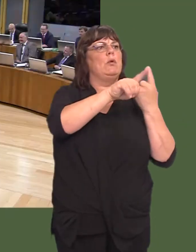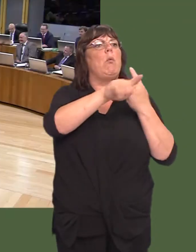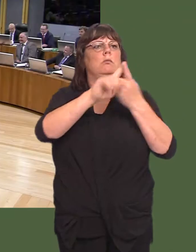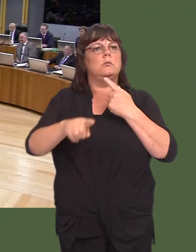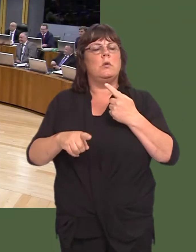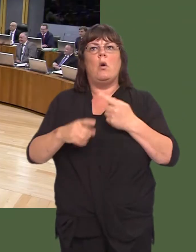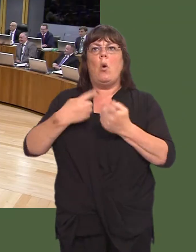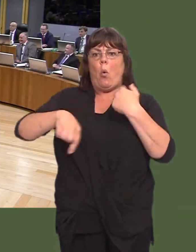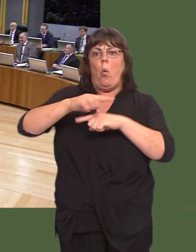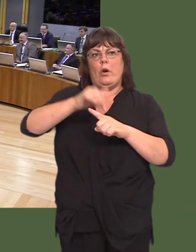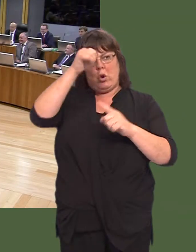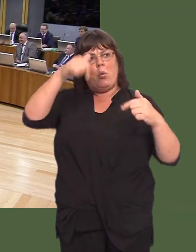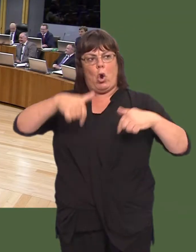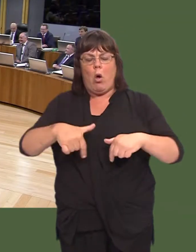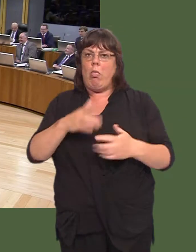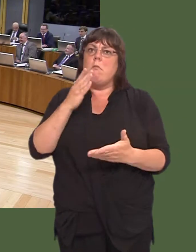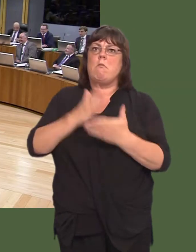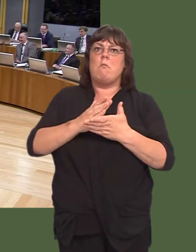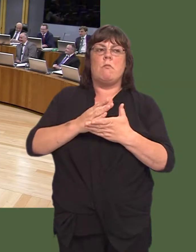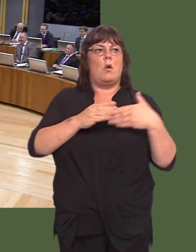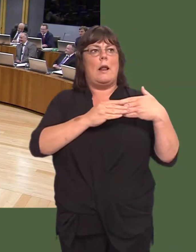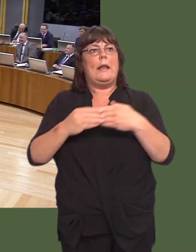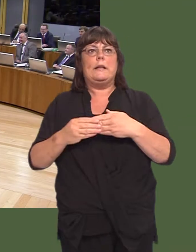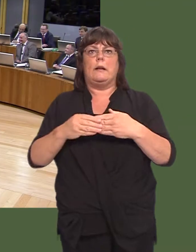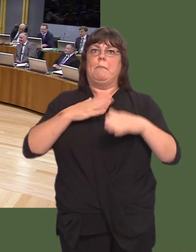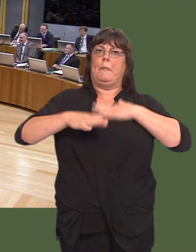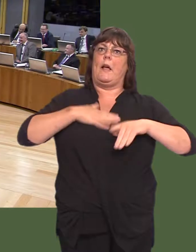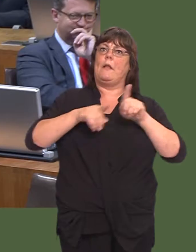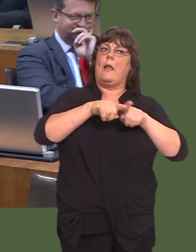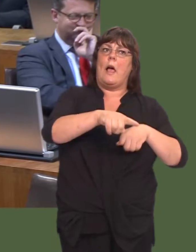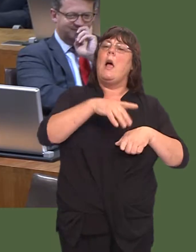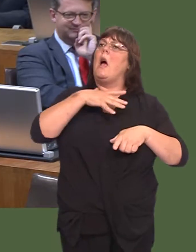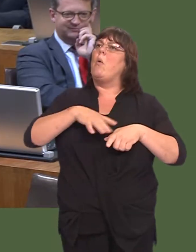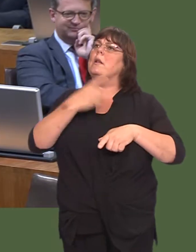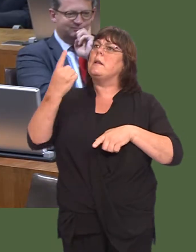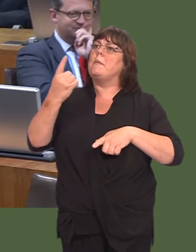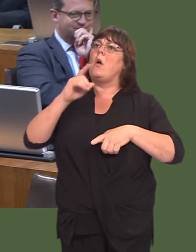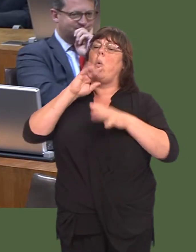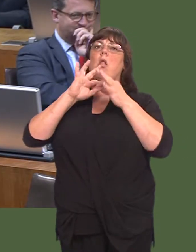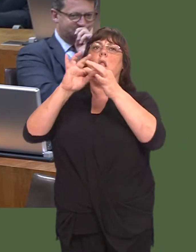have had experience of that and know that that is what leadership is about. I want to make sure that we have somebody who is willing to engage with the public,